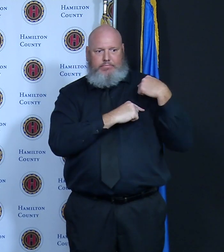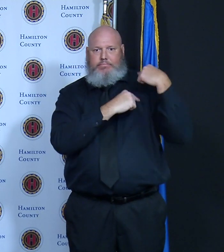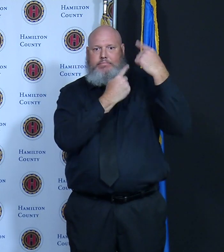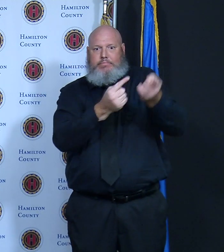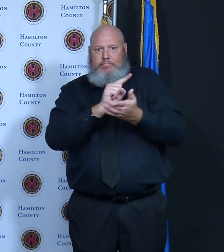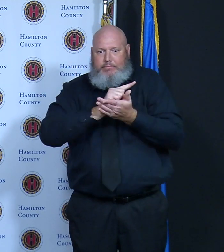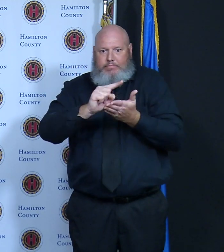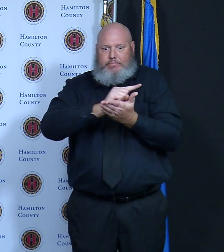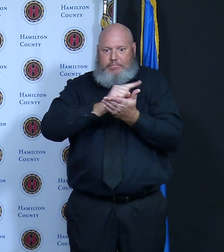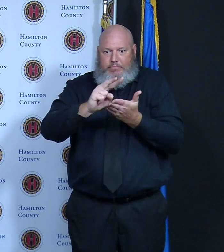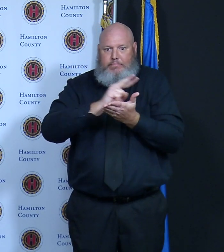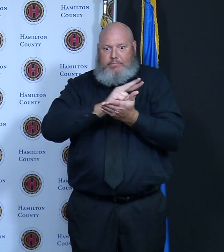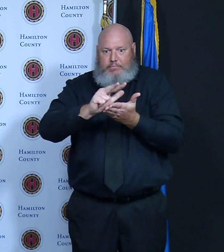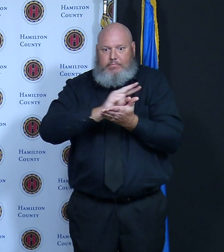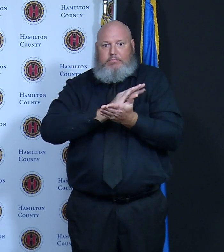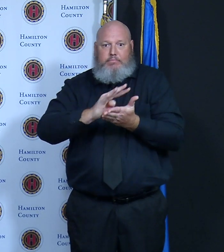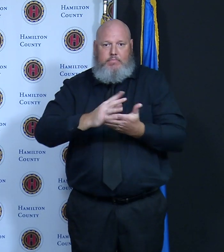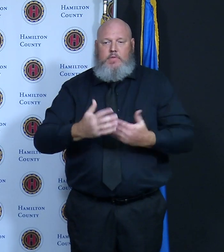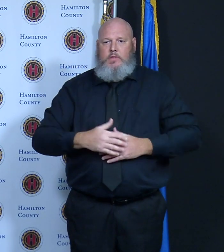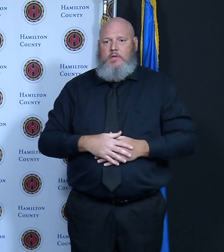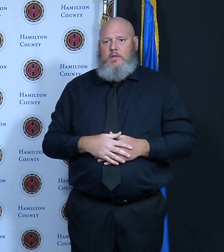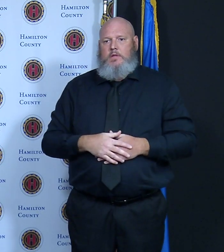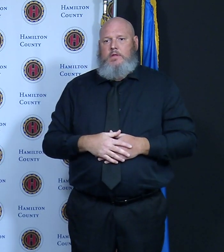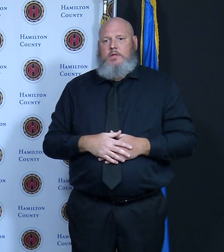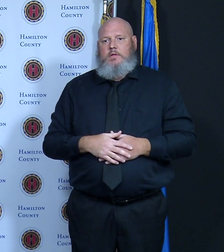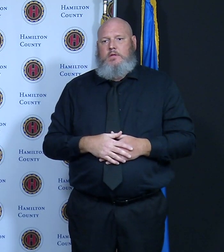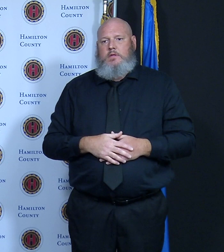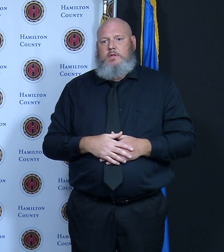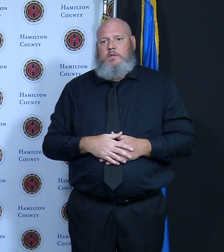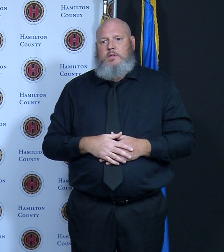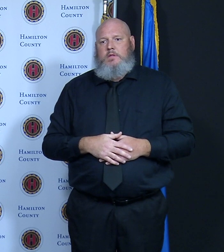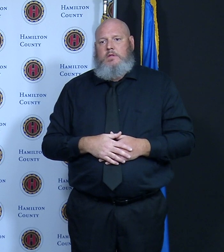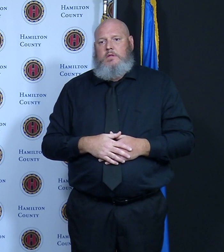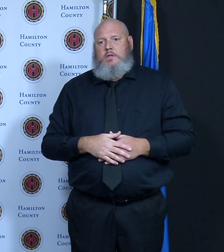was last week for volunteers we did get some responses thanks to those of you